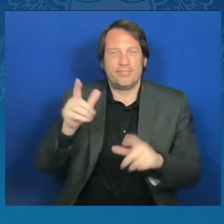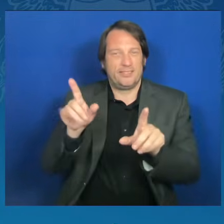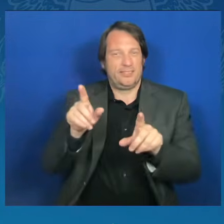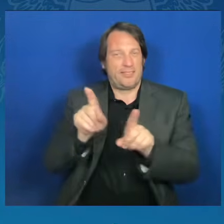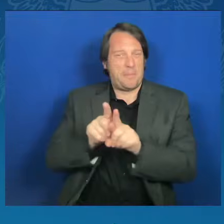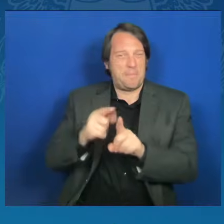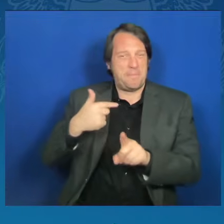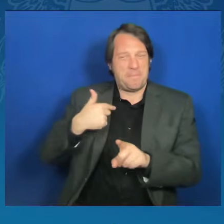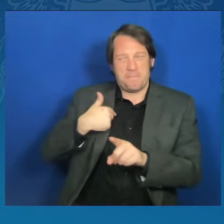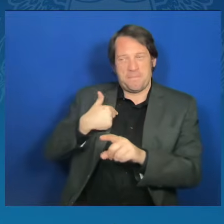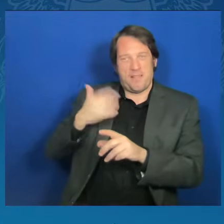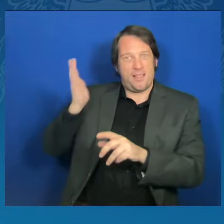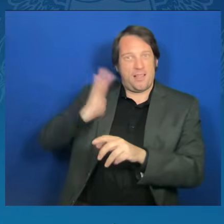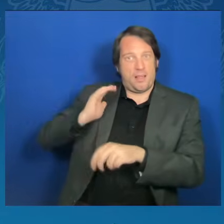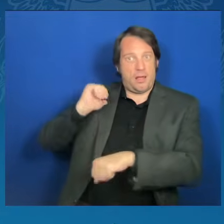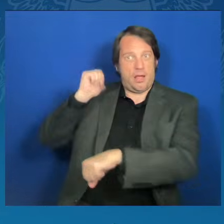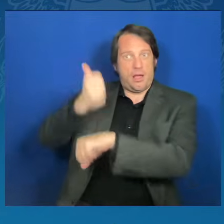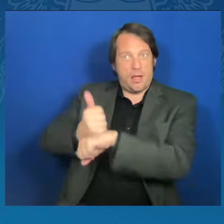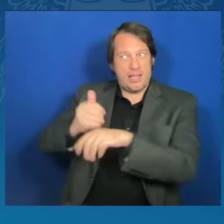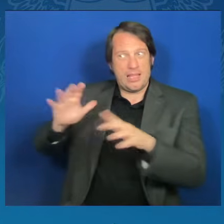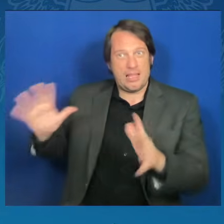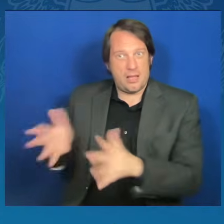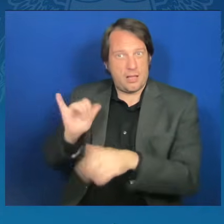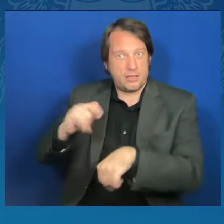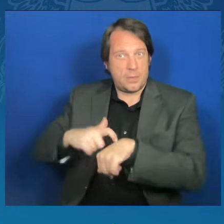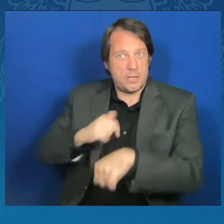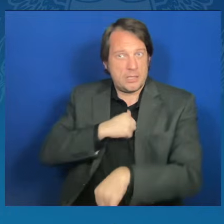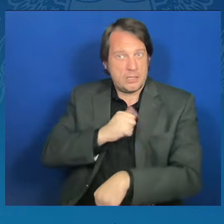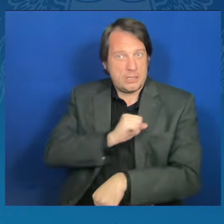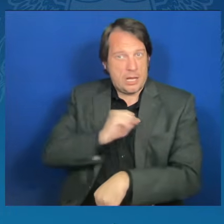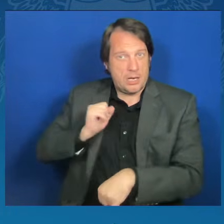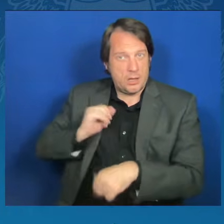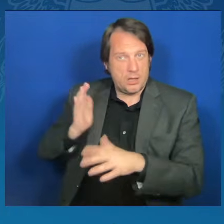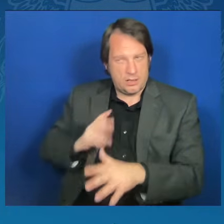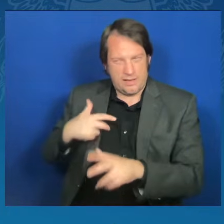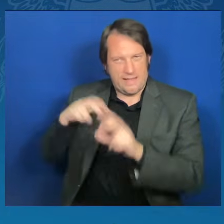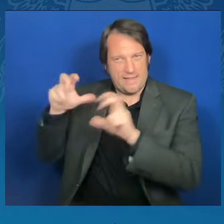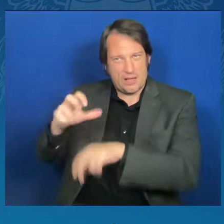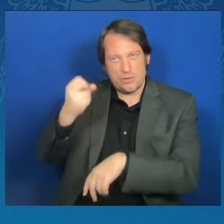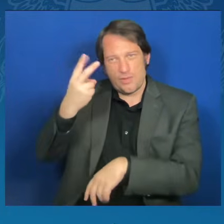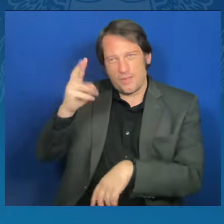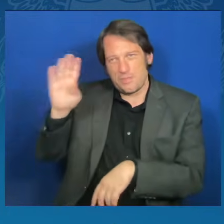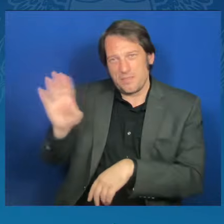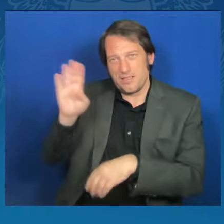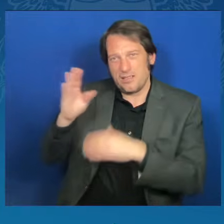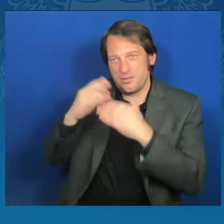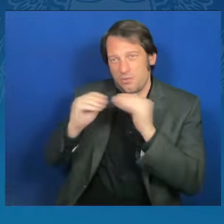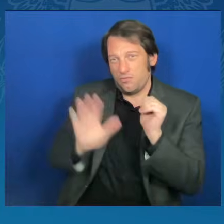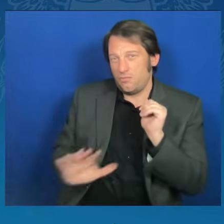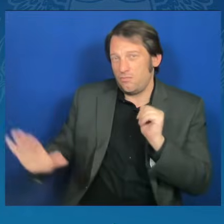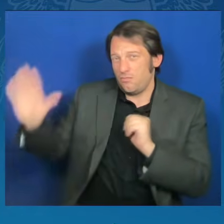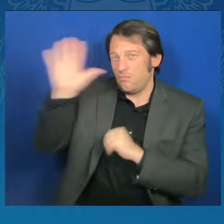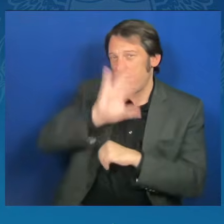And the investment in community banks here in Durham includes 8- -- $80 million for M&F Bank just down the street.